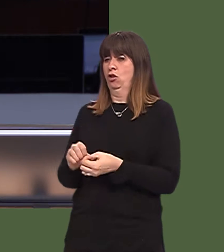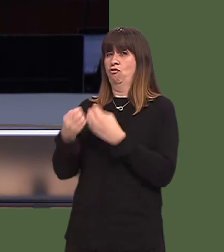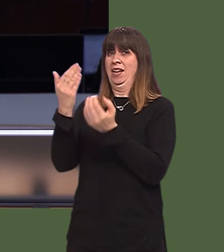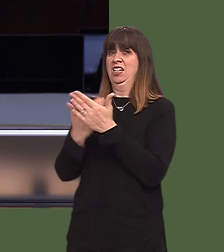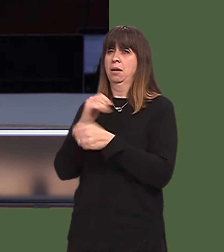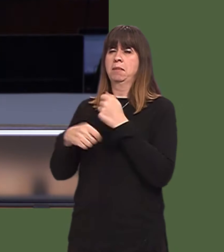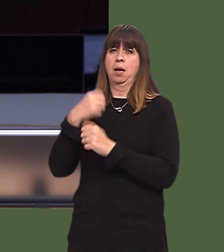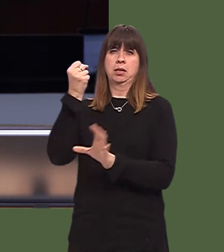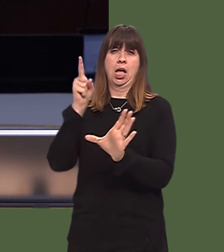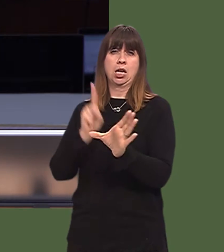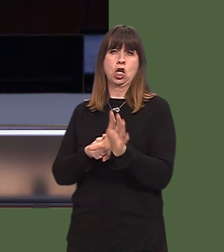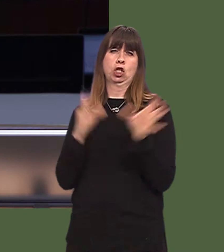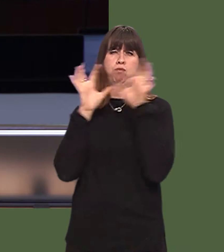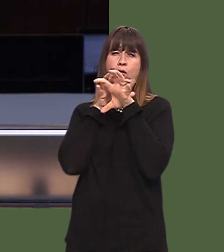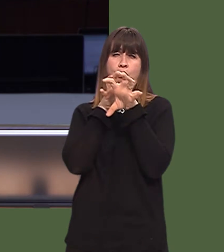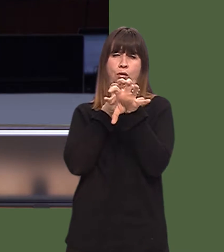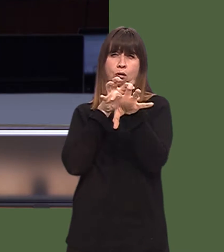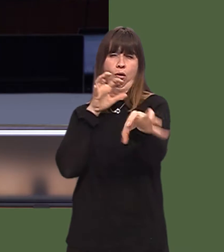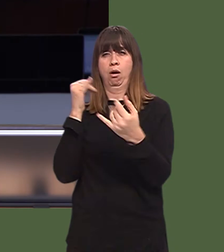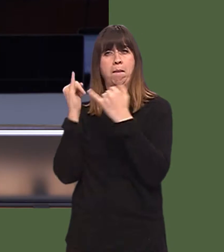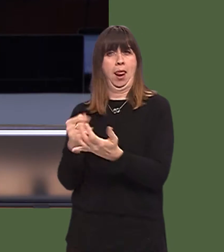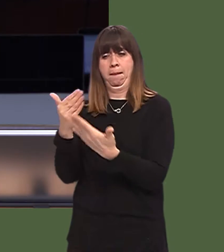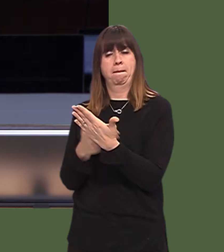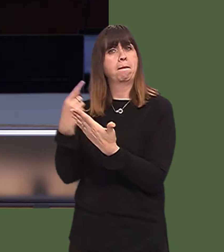to a decade of overcrowding, and that verdict still stands today.